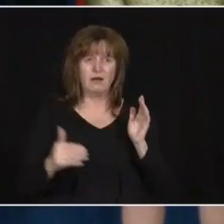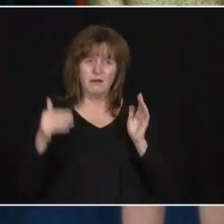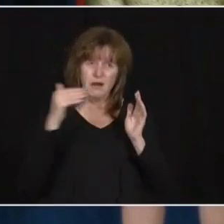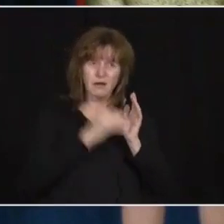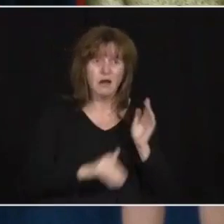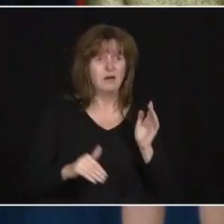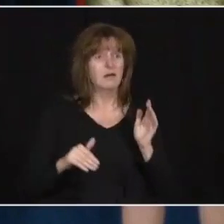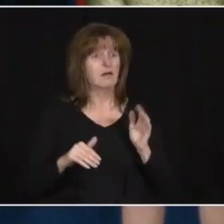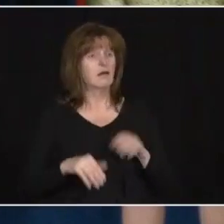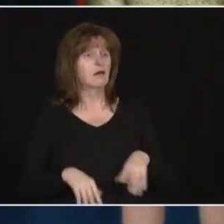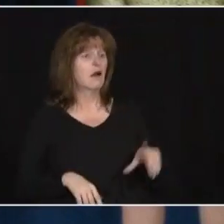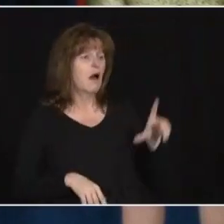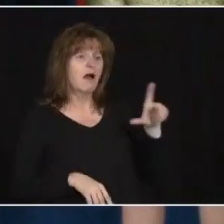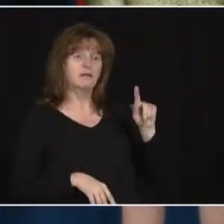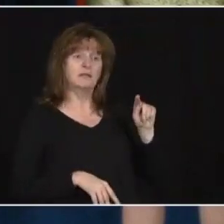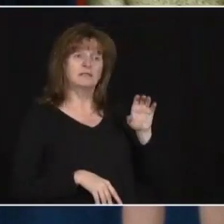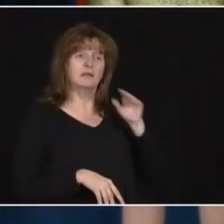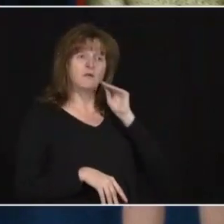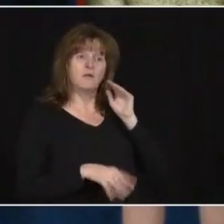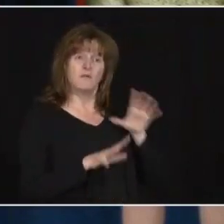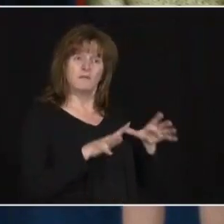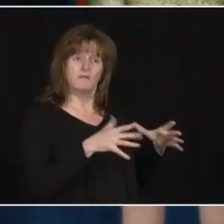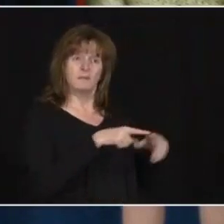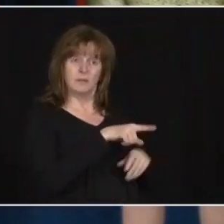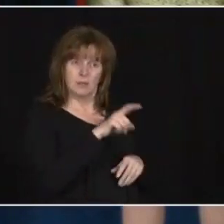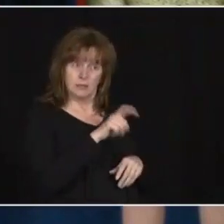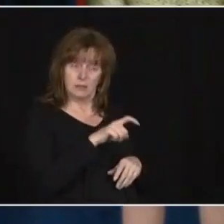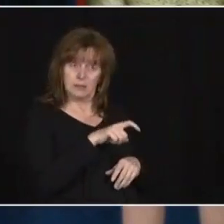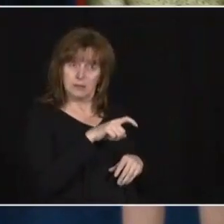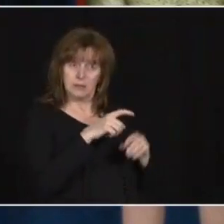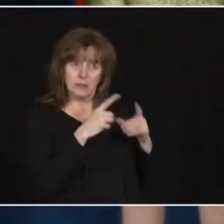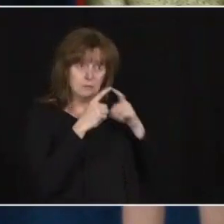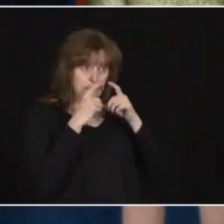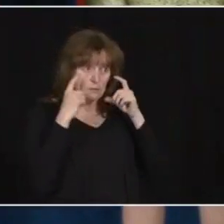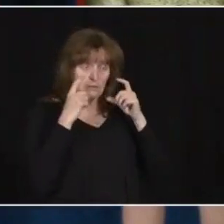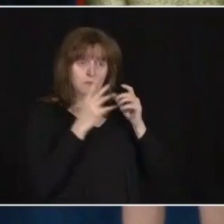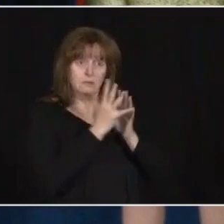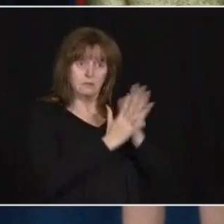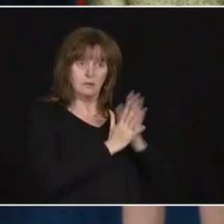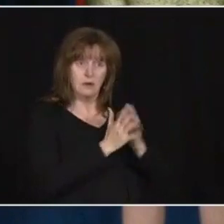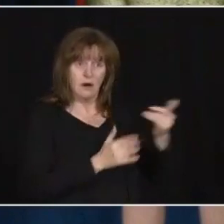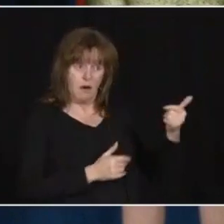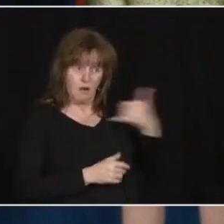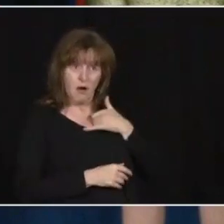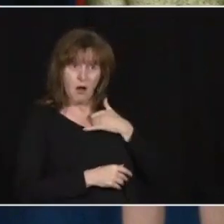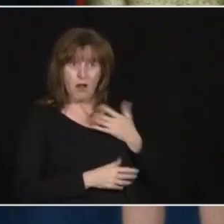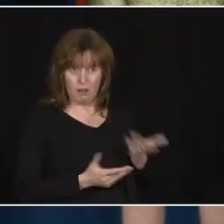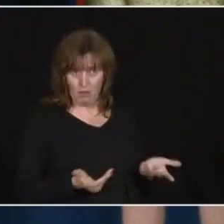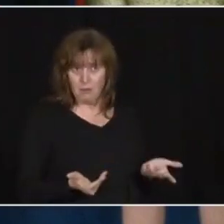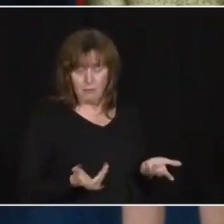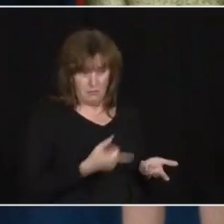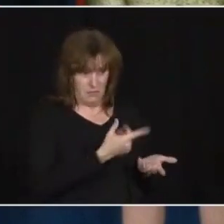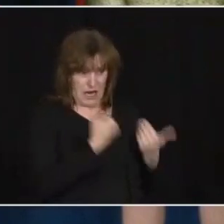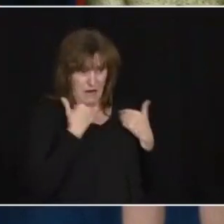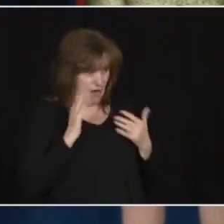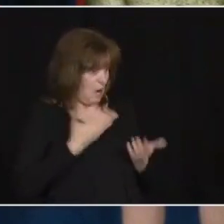need PPE, they call. They all have the number. They call within 24 hours. We have people, Laura, sitting